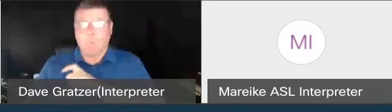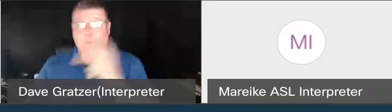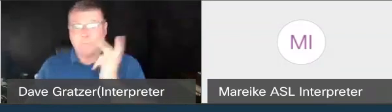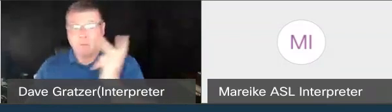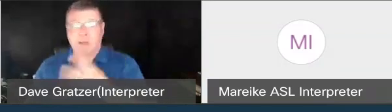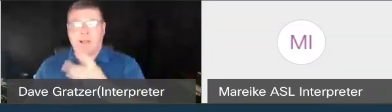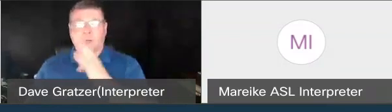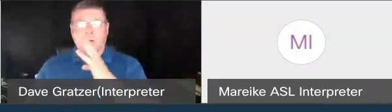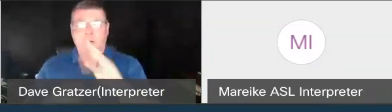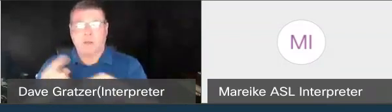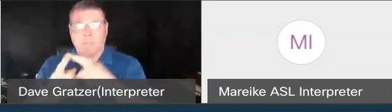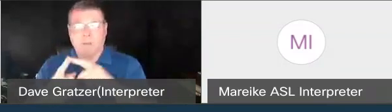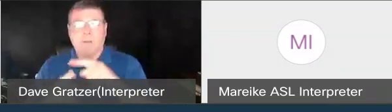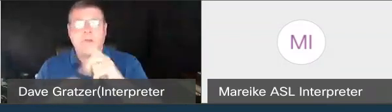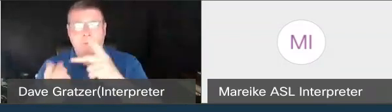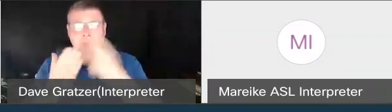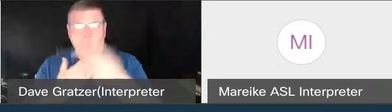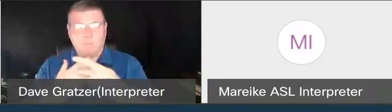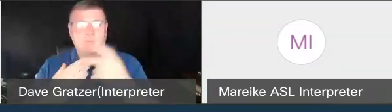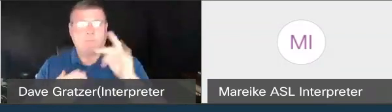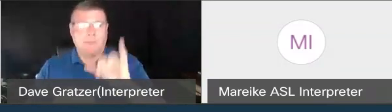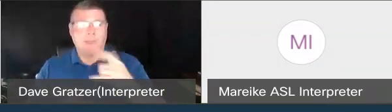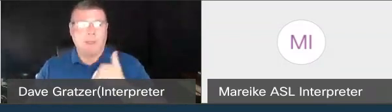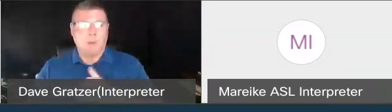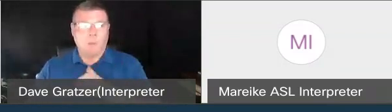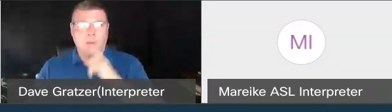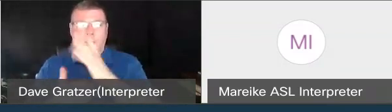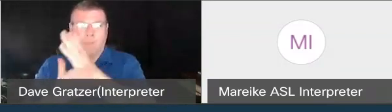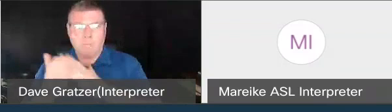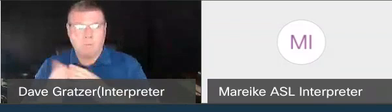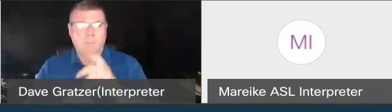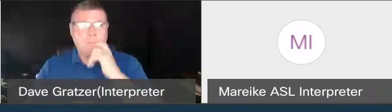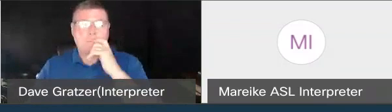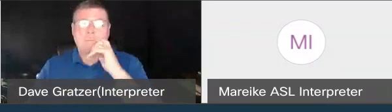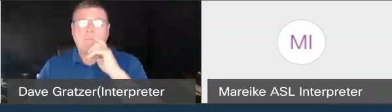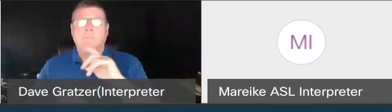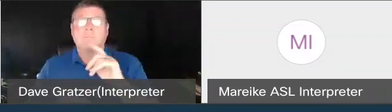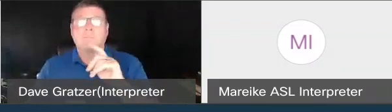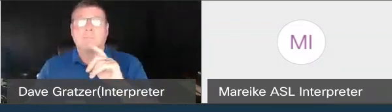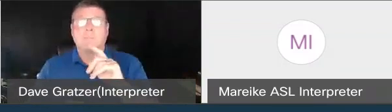a little bit now about a program that we are--are a part of. It was definitely provoked